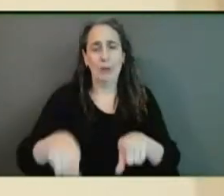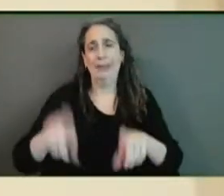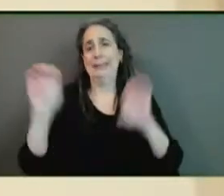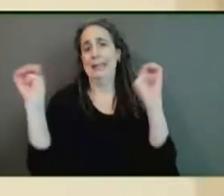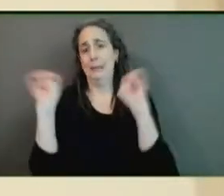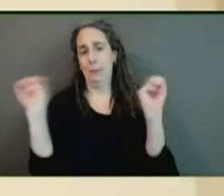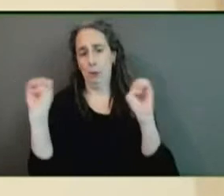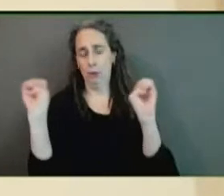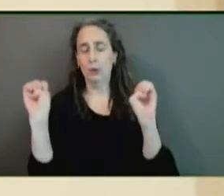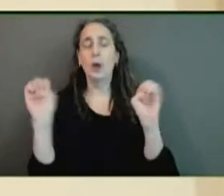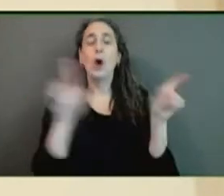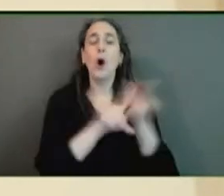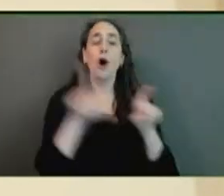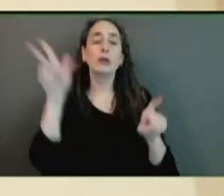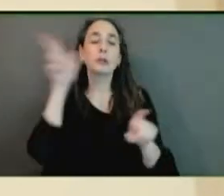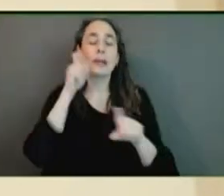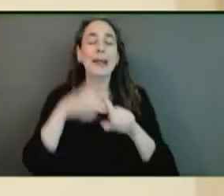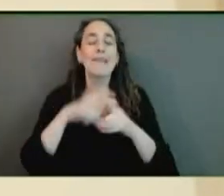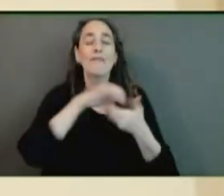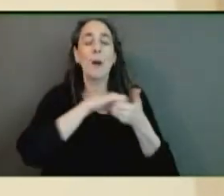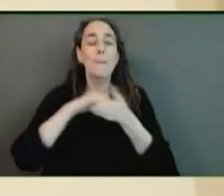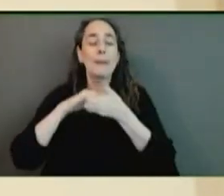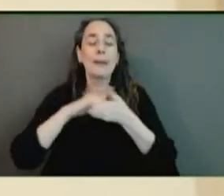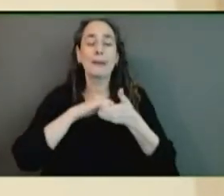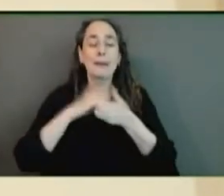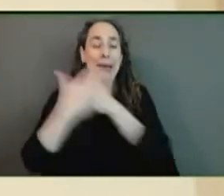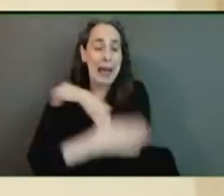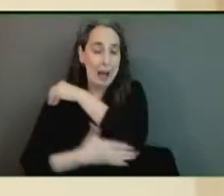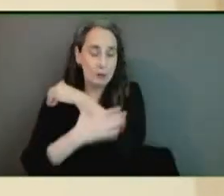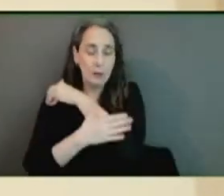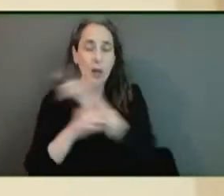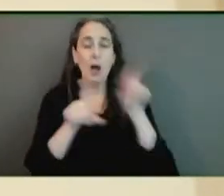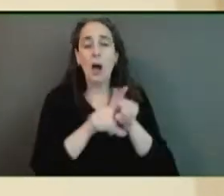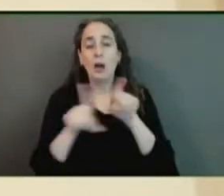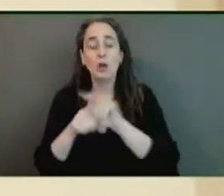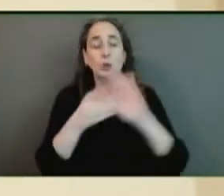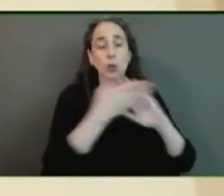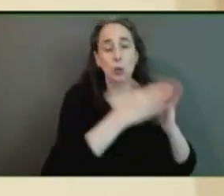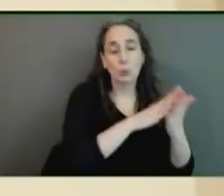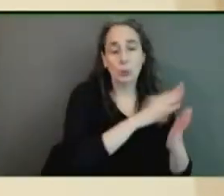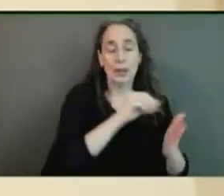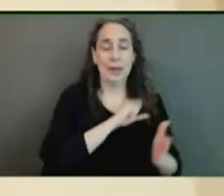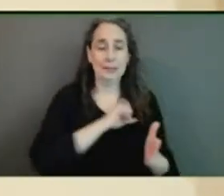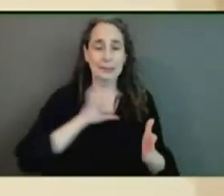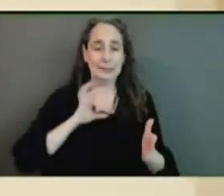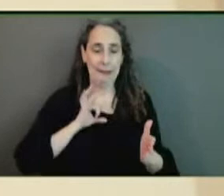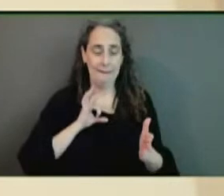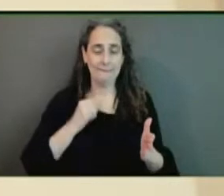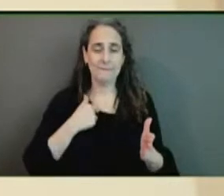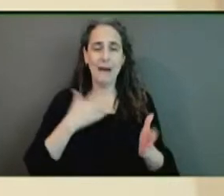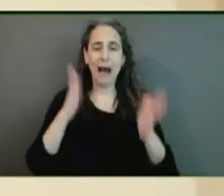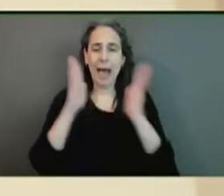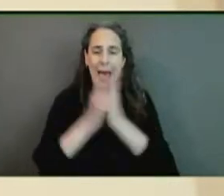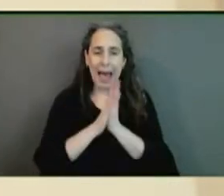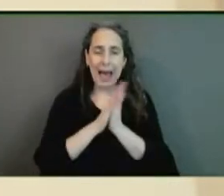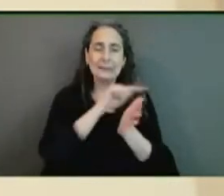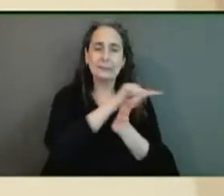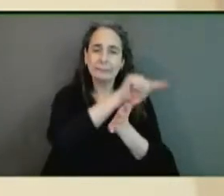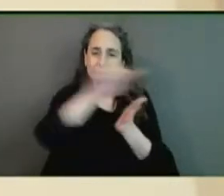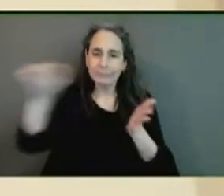the management of the system. During this emergency, we'll hear from our county partners,